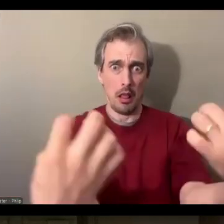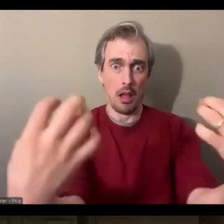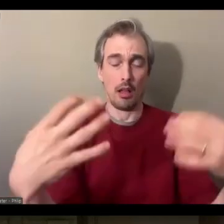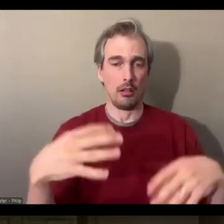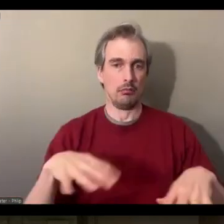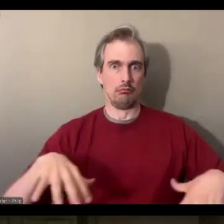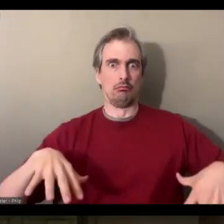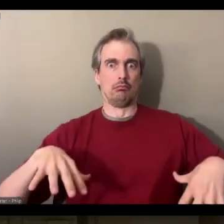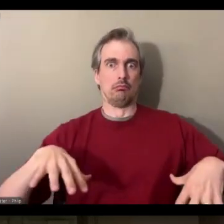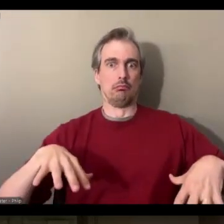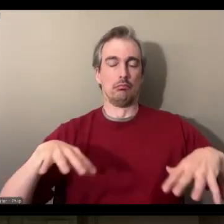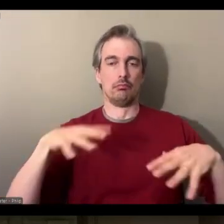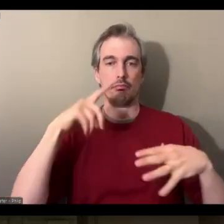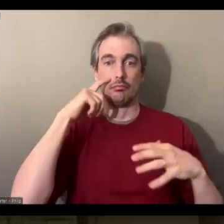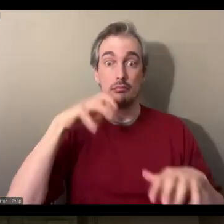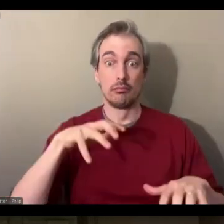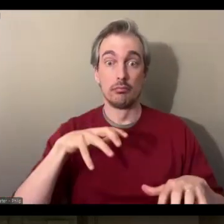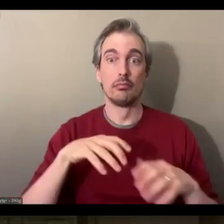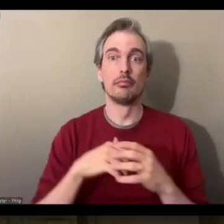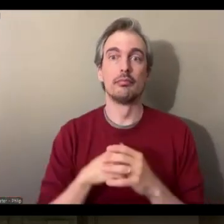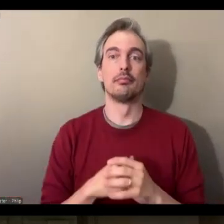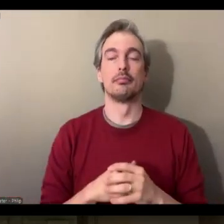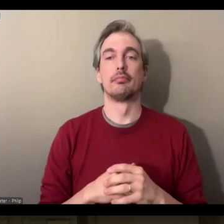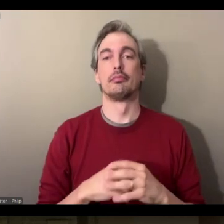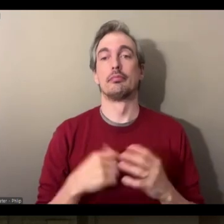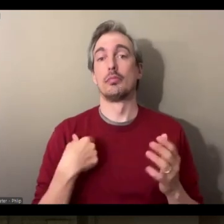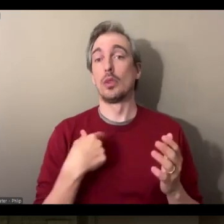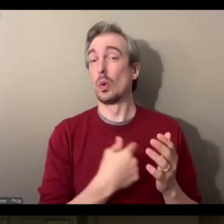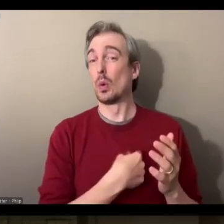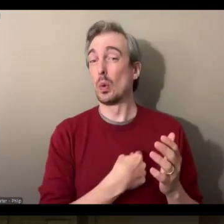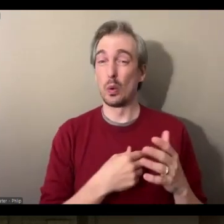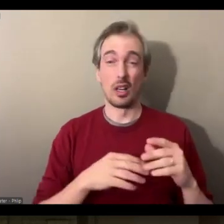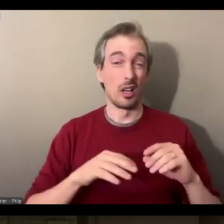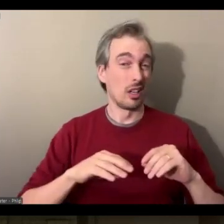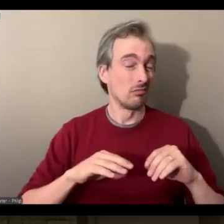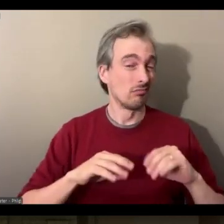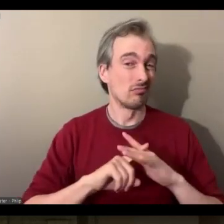product. And what you're seeing here are some of the downsides of that. Specifically,